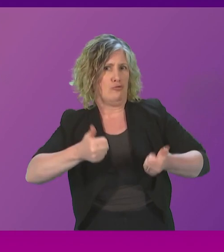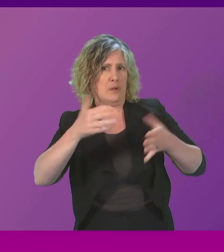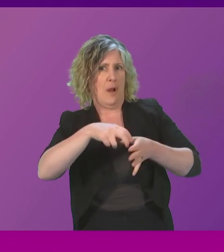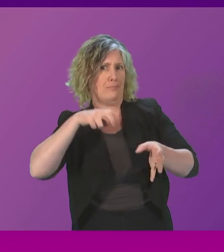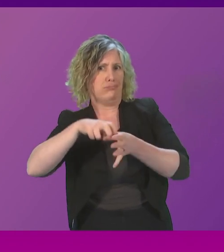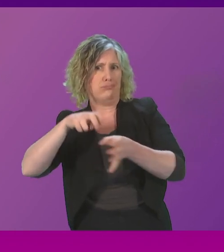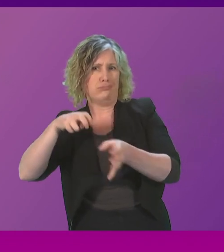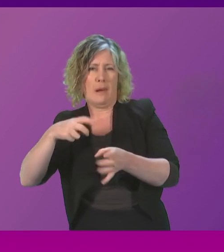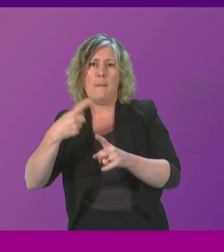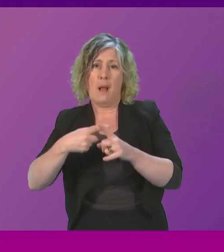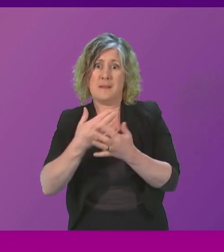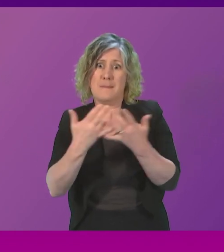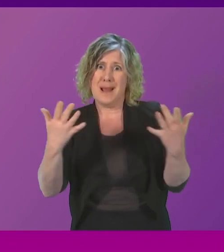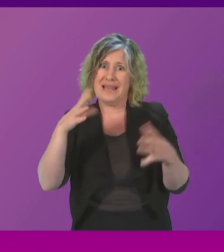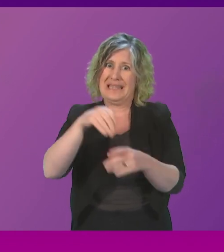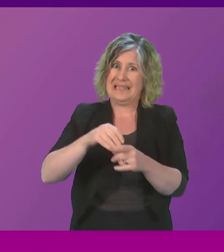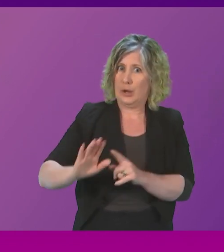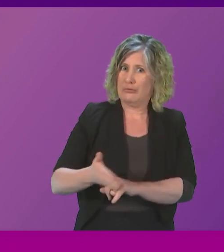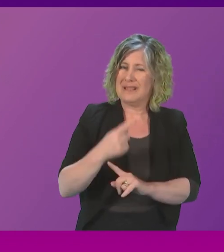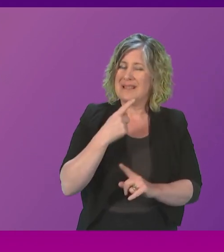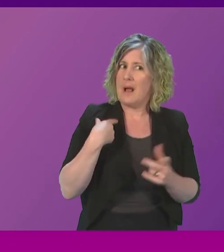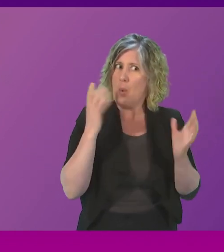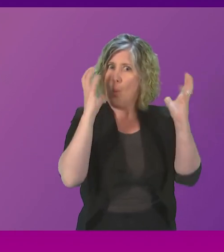that the issue is just not being taken seriously.